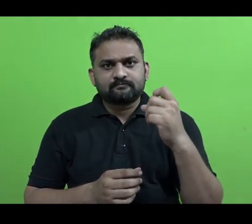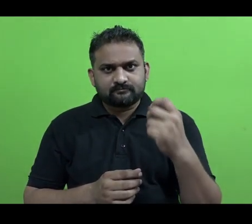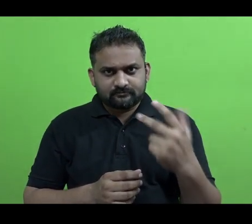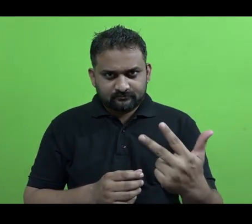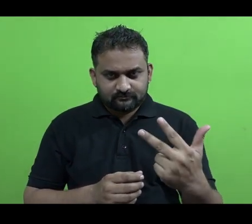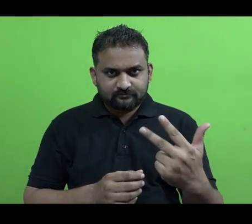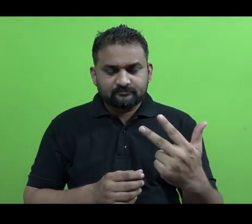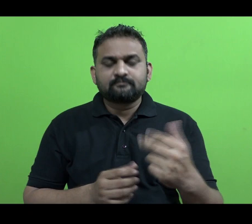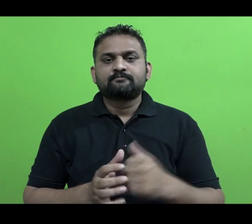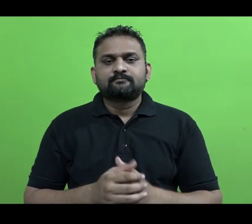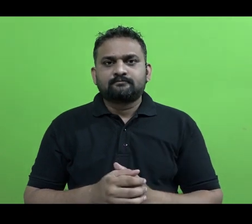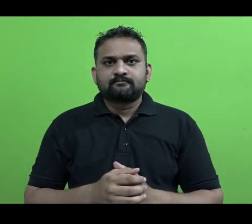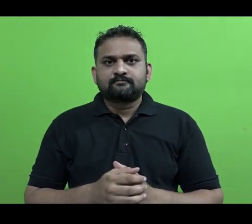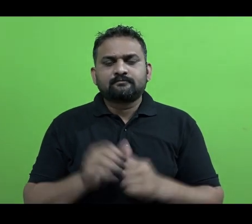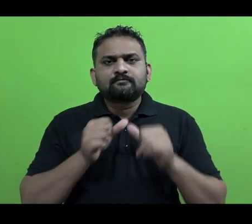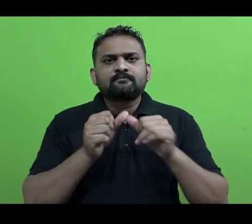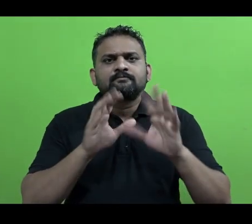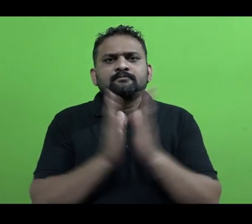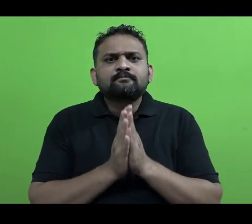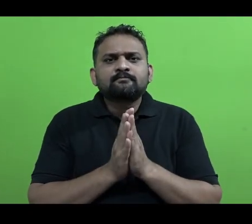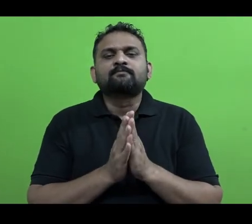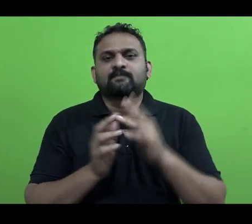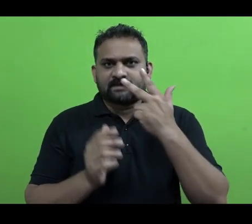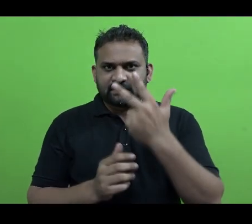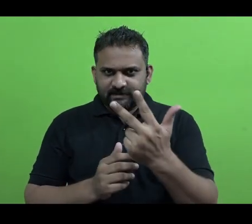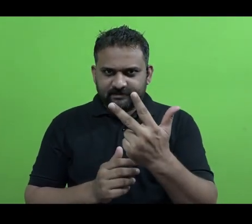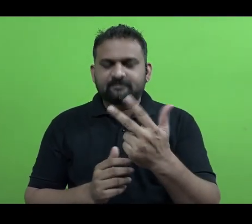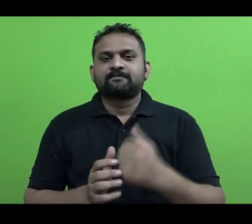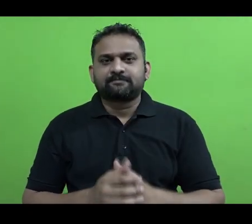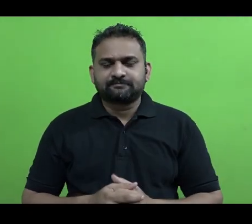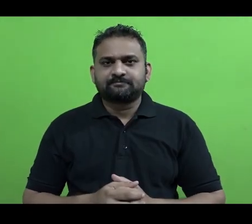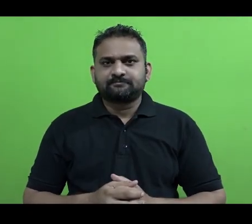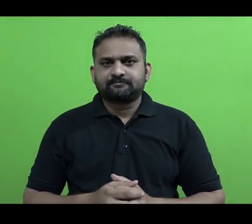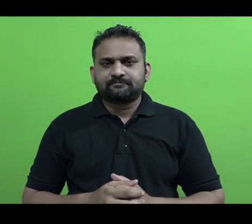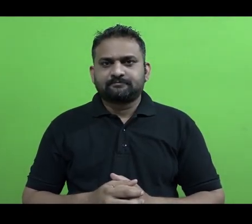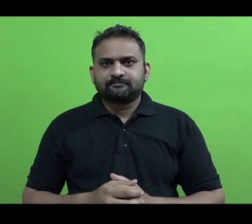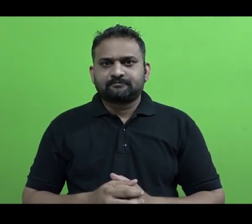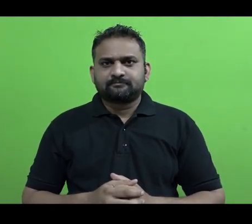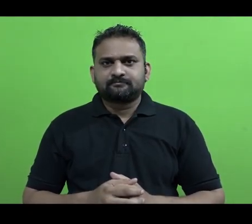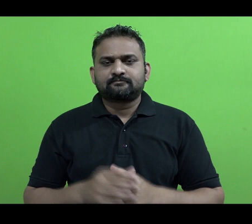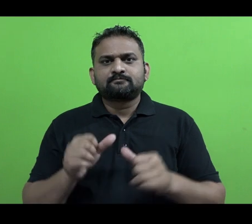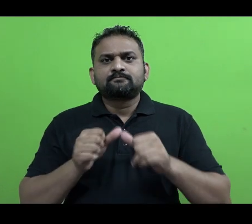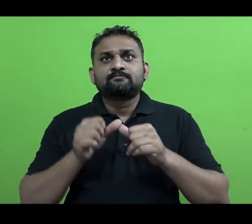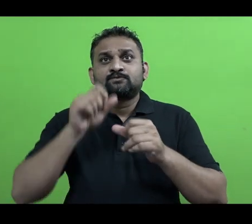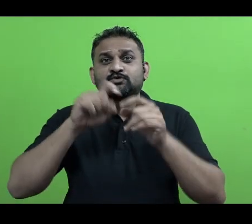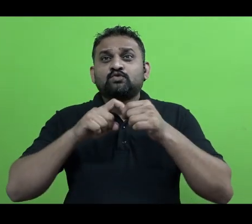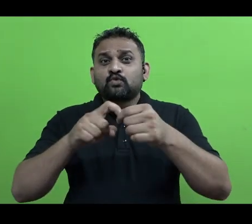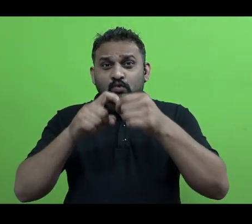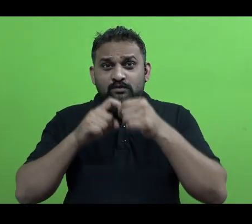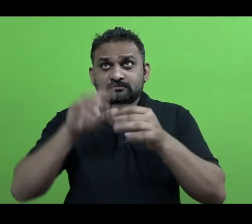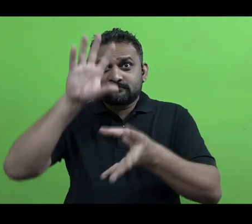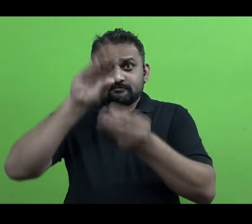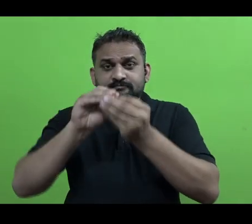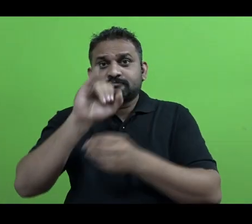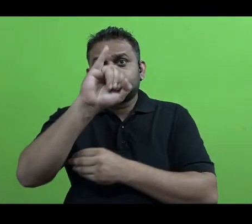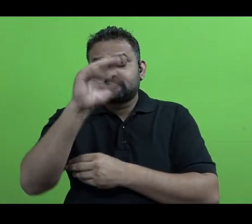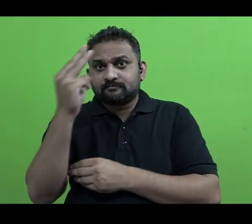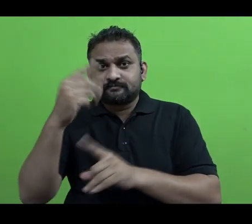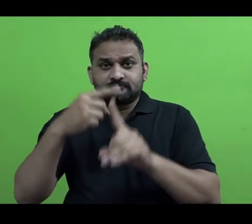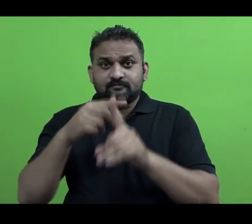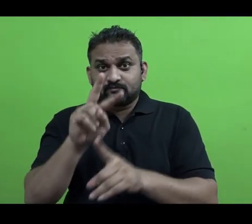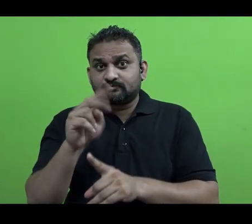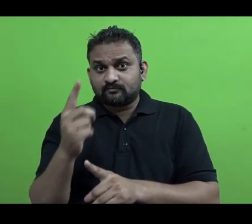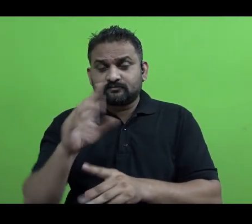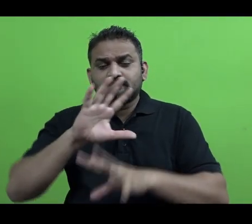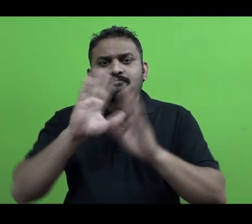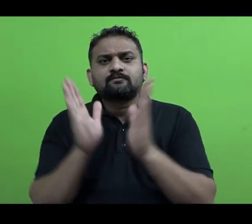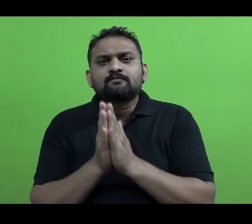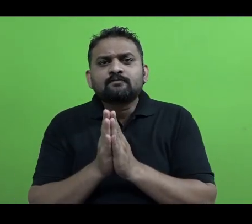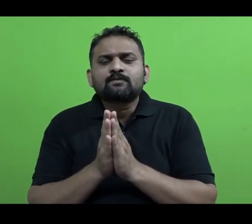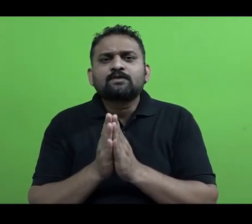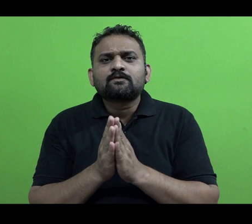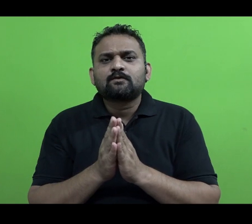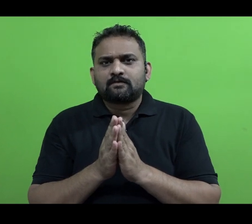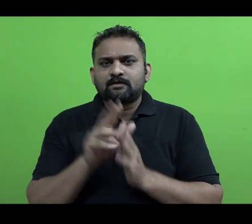seven eight. The answer is eight. The answer to the sum sixty-three plus twenty-one equals